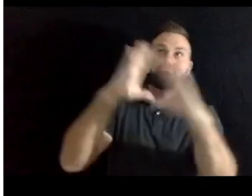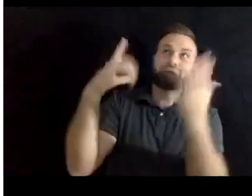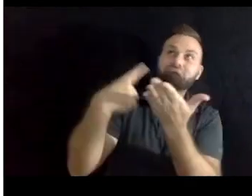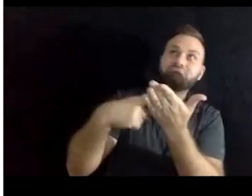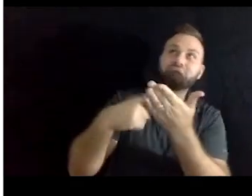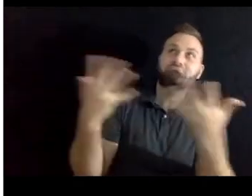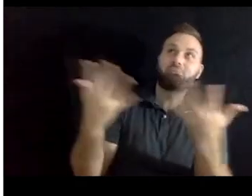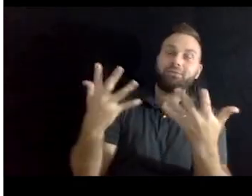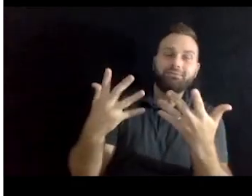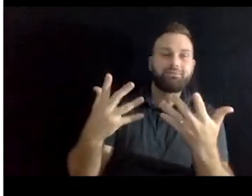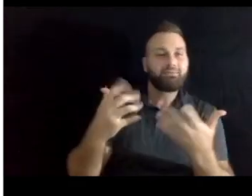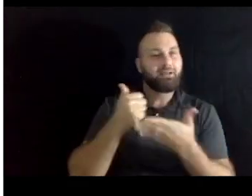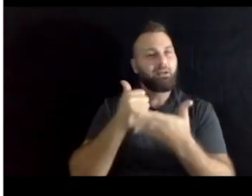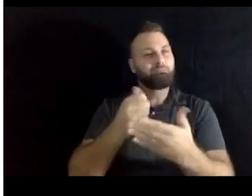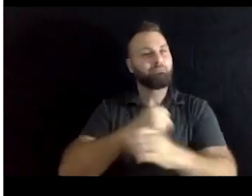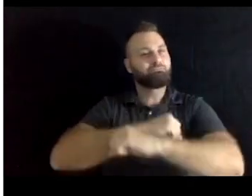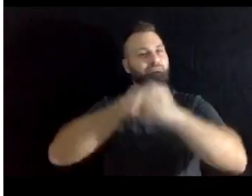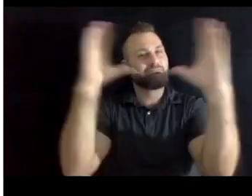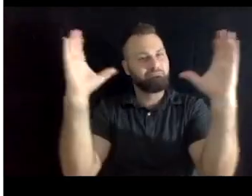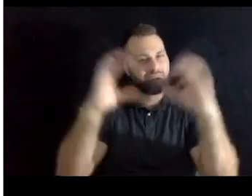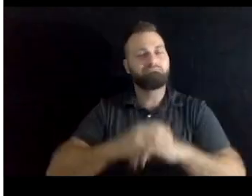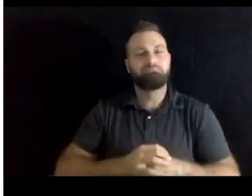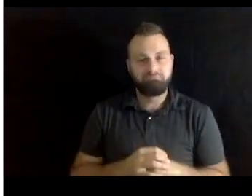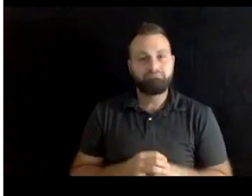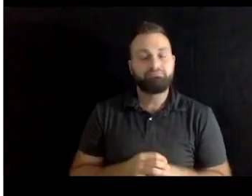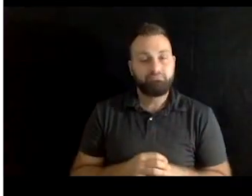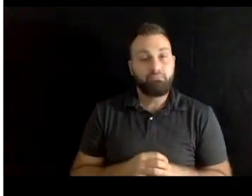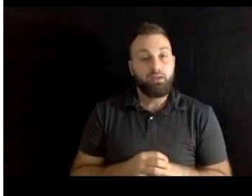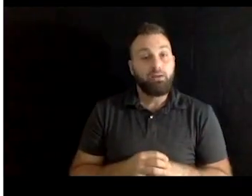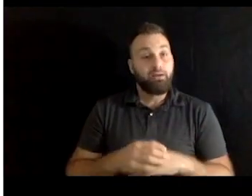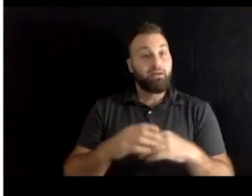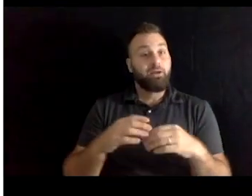Kind of in a large grand grand sense, while quarantining during the pandemic